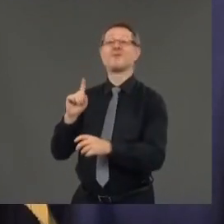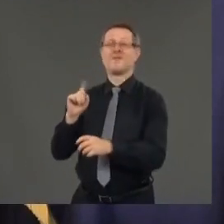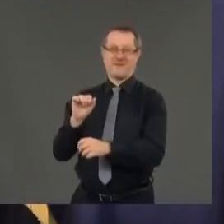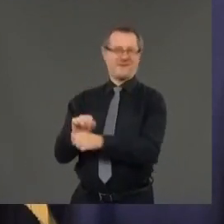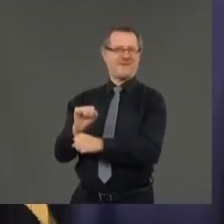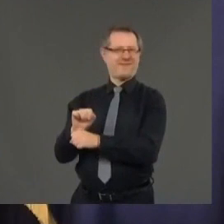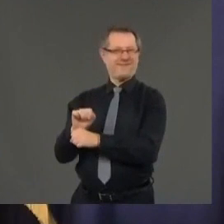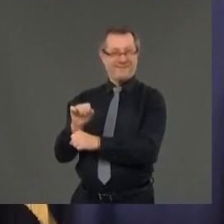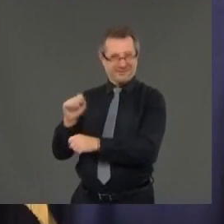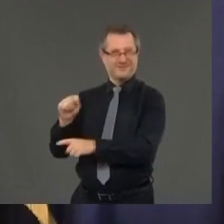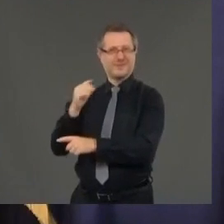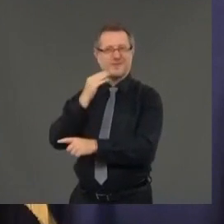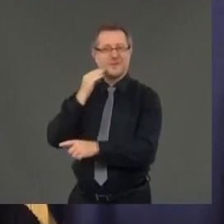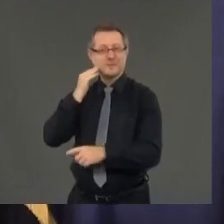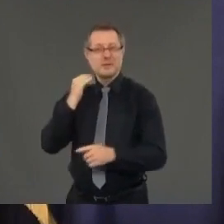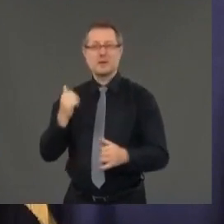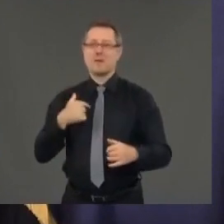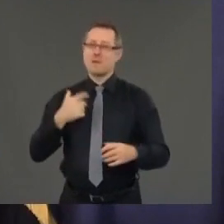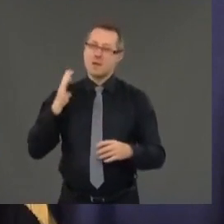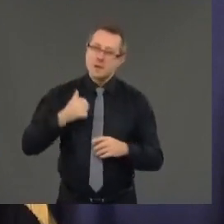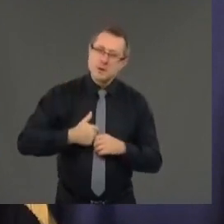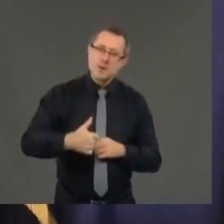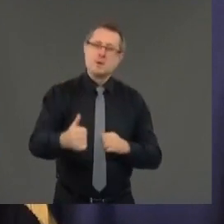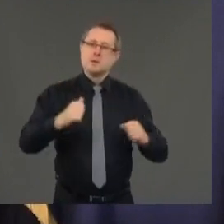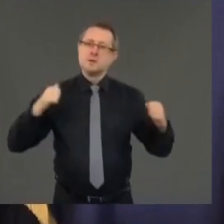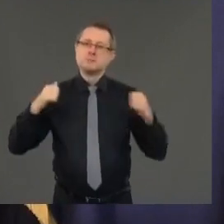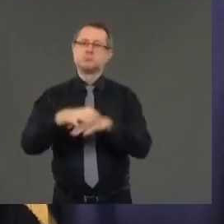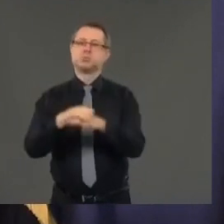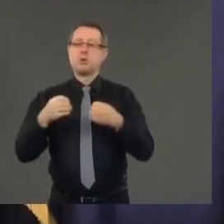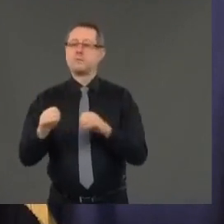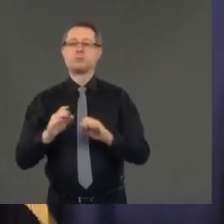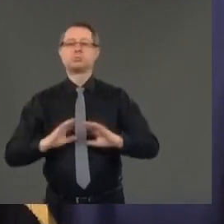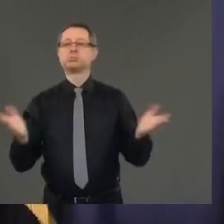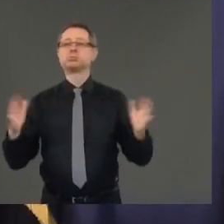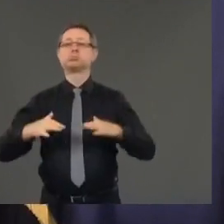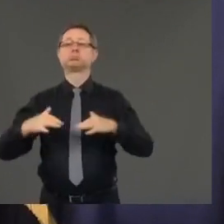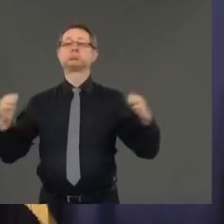GETTING THEM BACK IS GOING TO WHAT IS HAPPENING WHERE PEOPLE